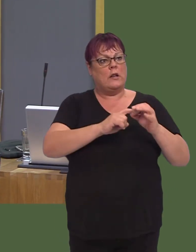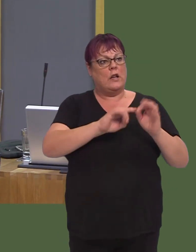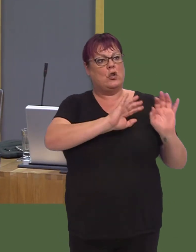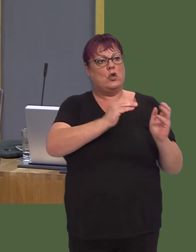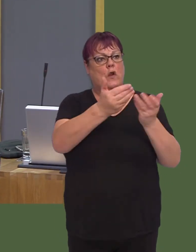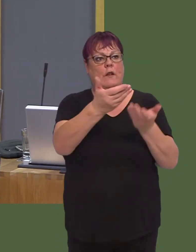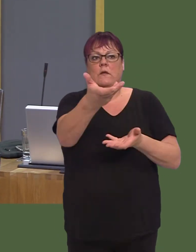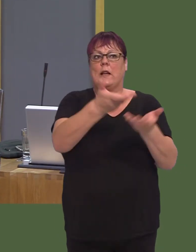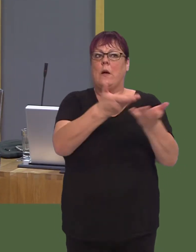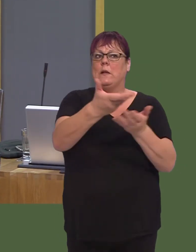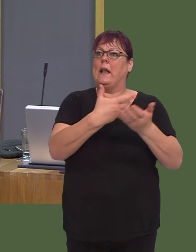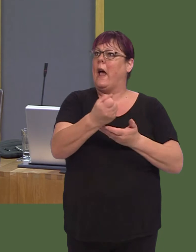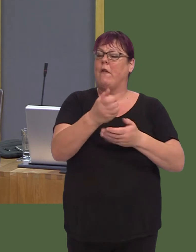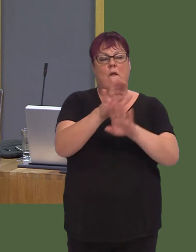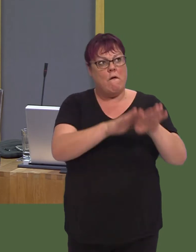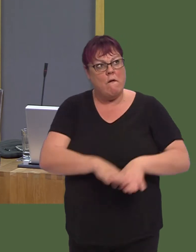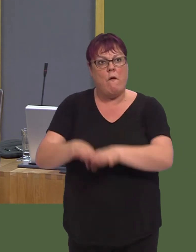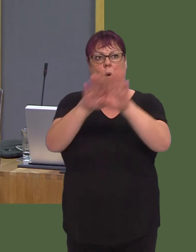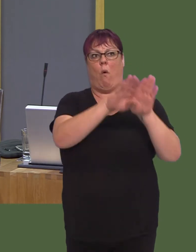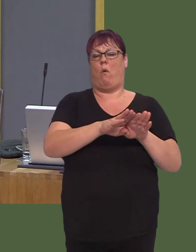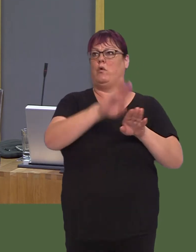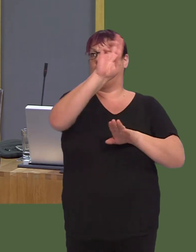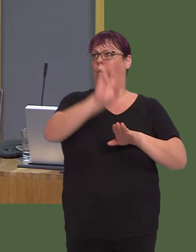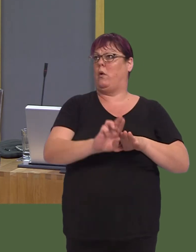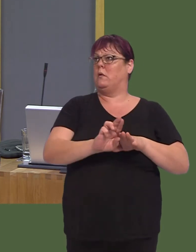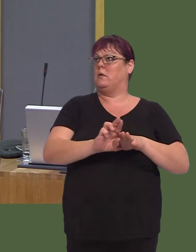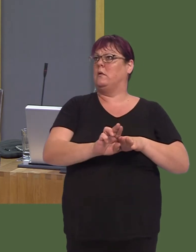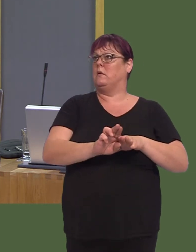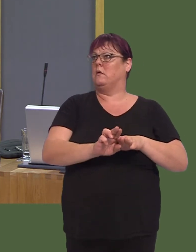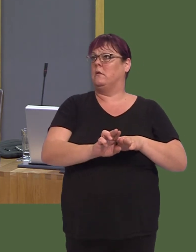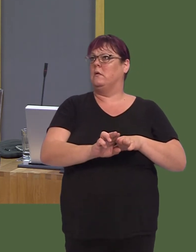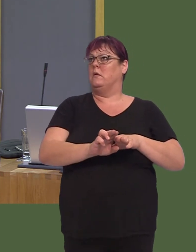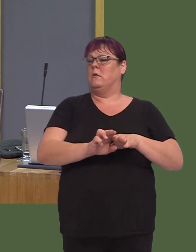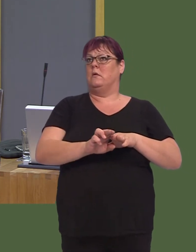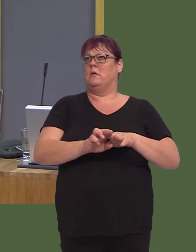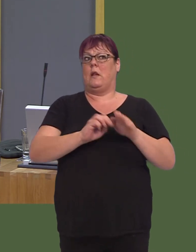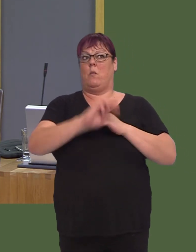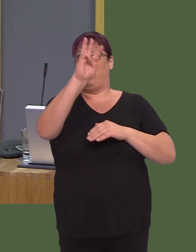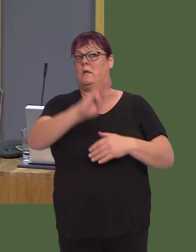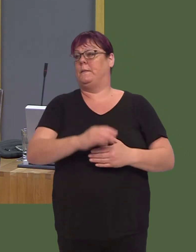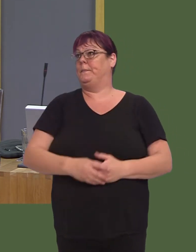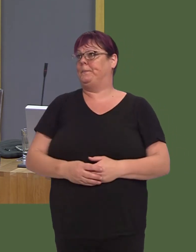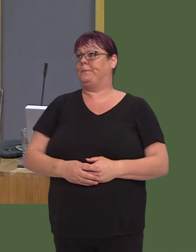service and that it is good and consistently provided for all secondary school pupils right throughout the country?